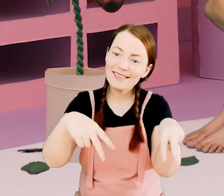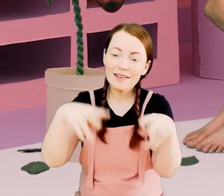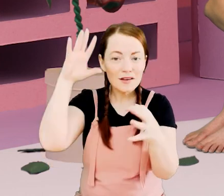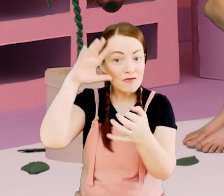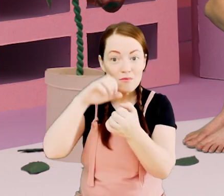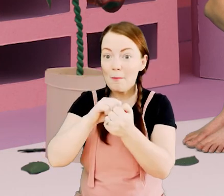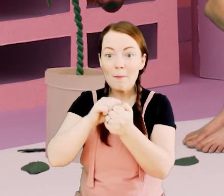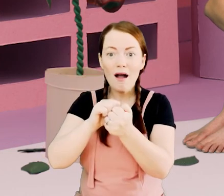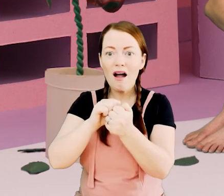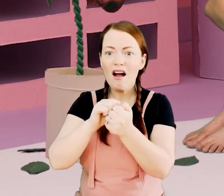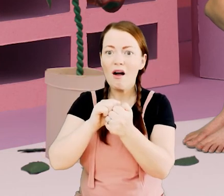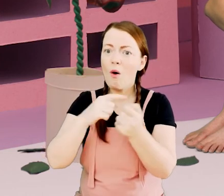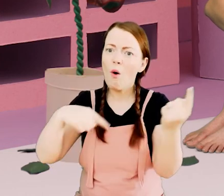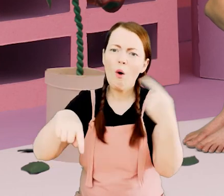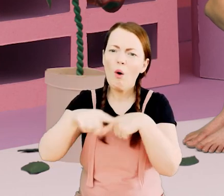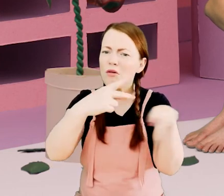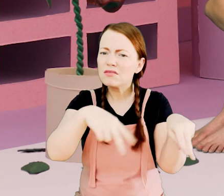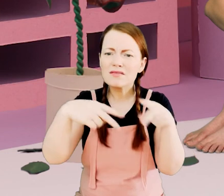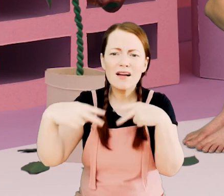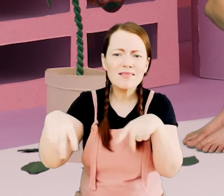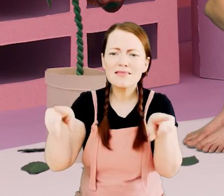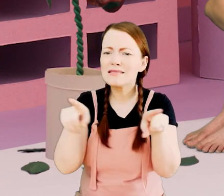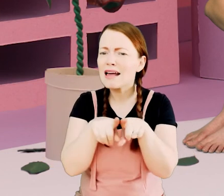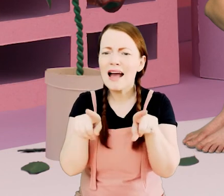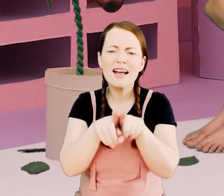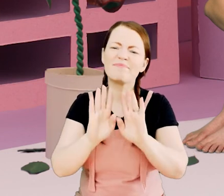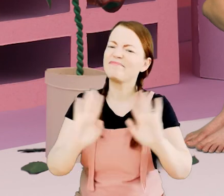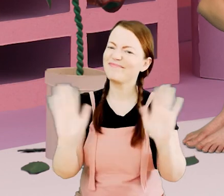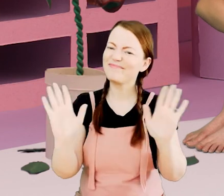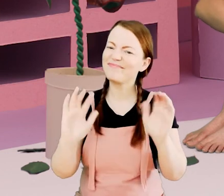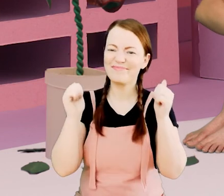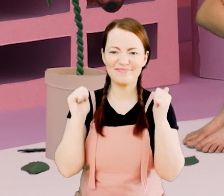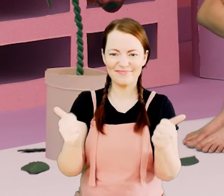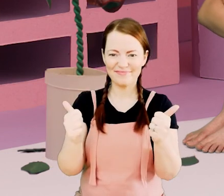remember we don't all have to dance the same moves to be able to dance together,